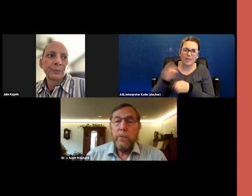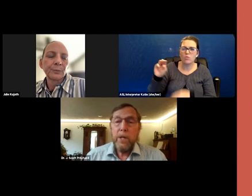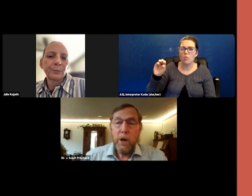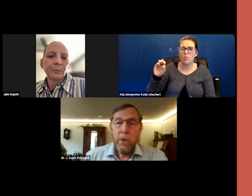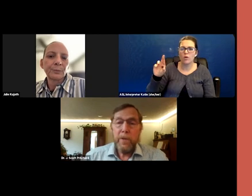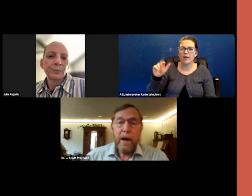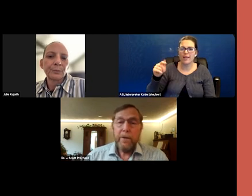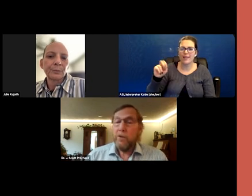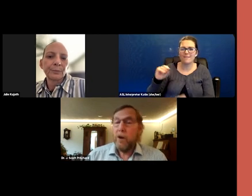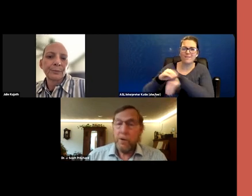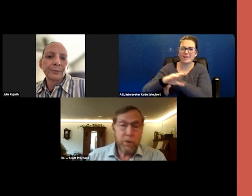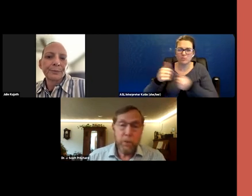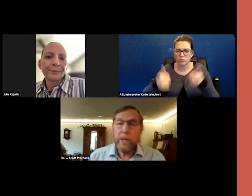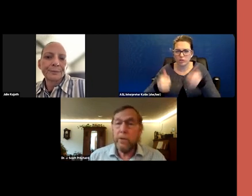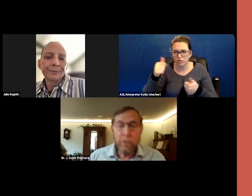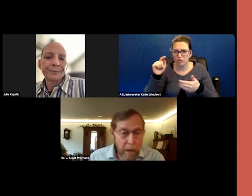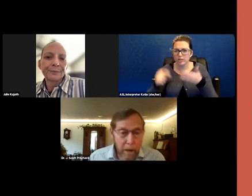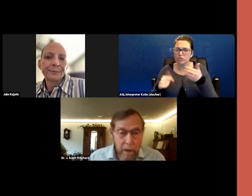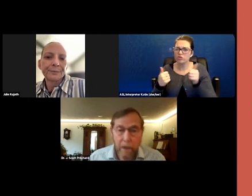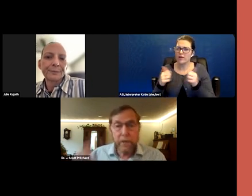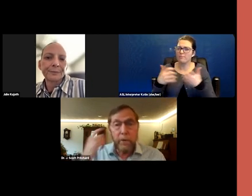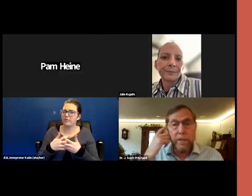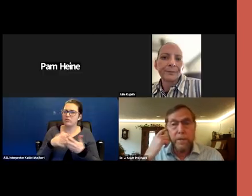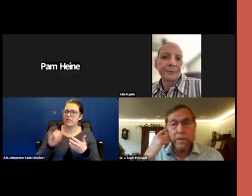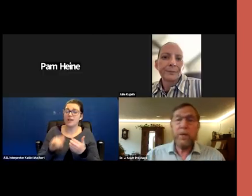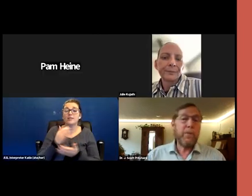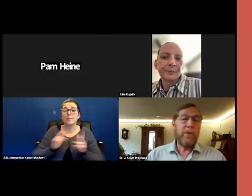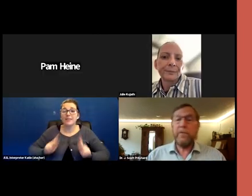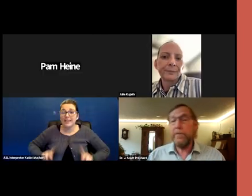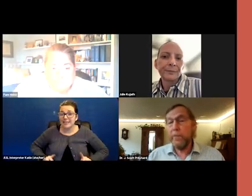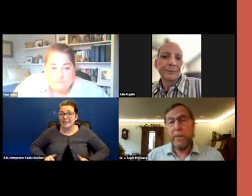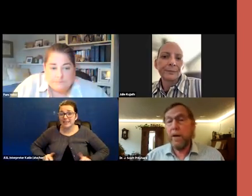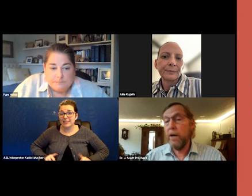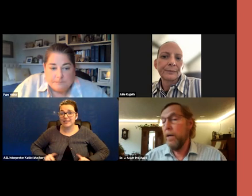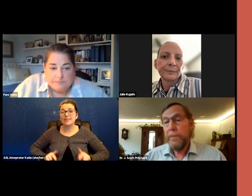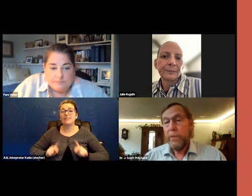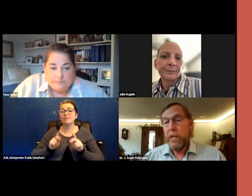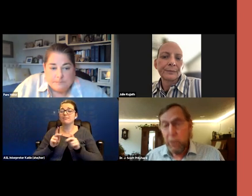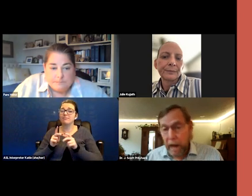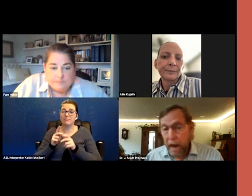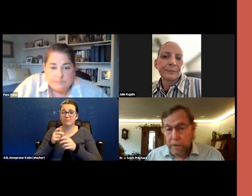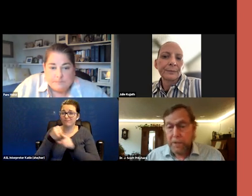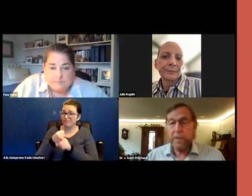because we know that there's also renal consequences. People have been on chemo dialysis